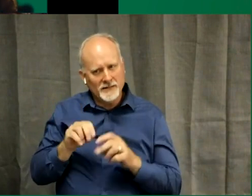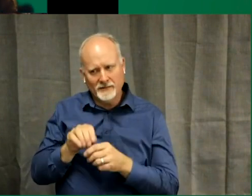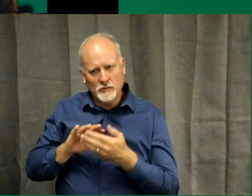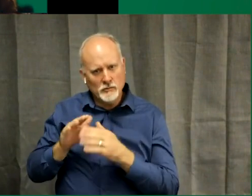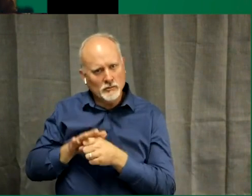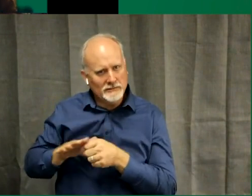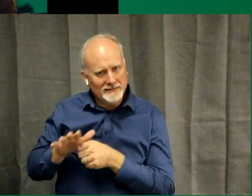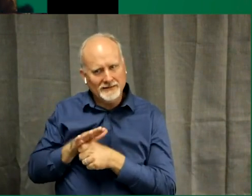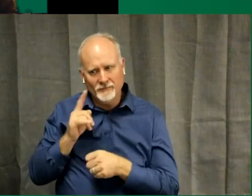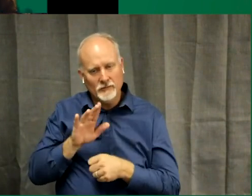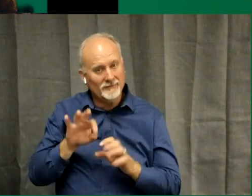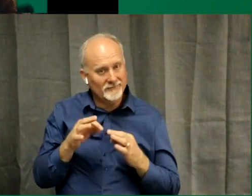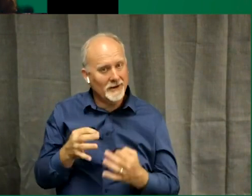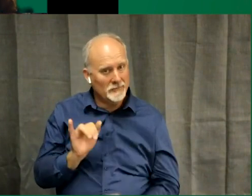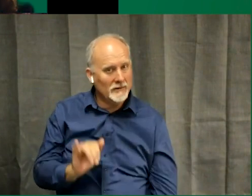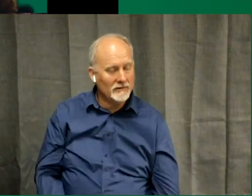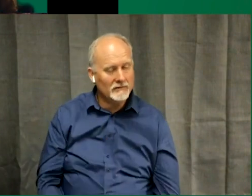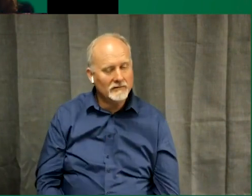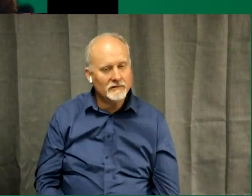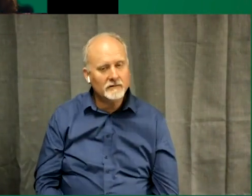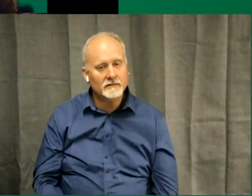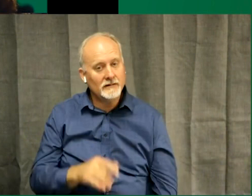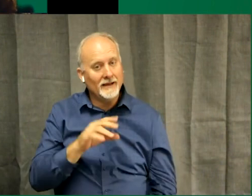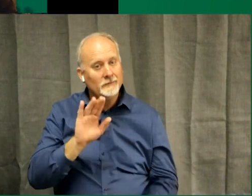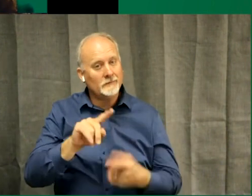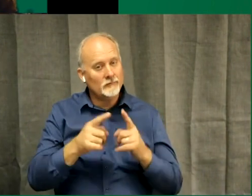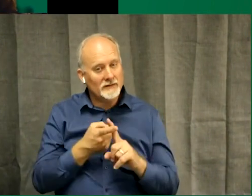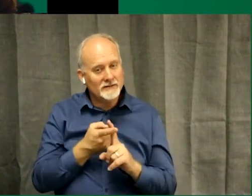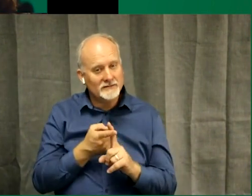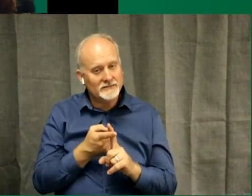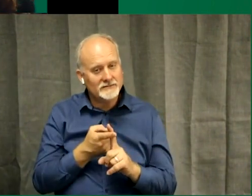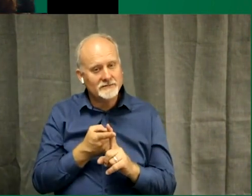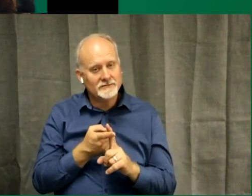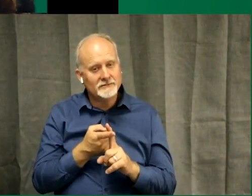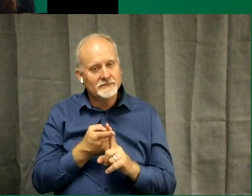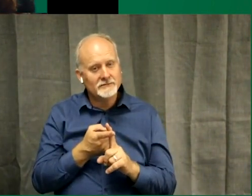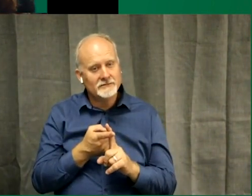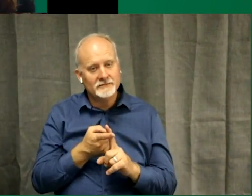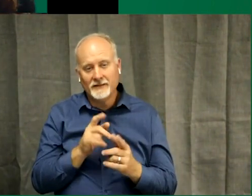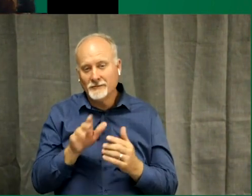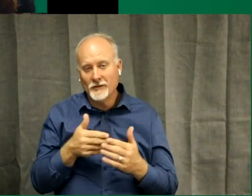there for your family as well and your friends and um that's all i have so i'll